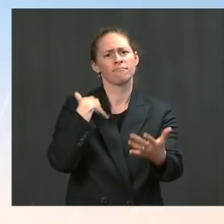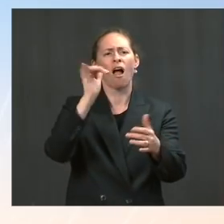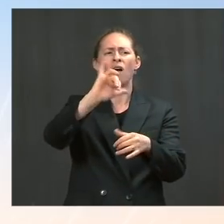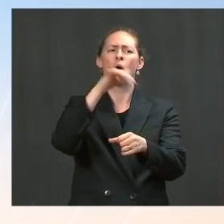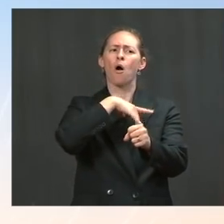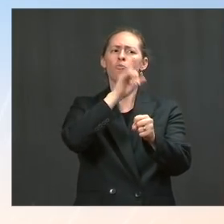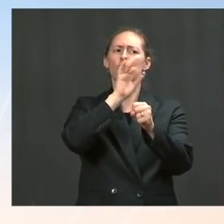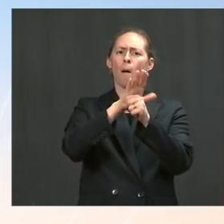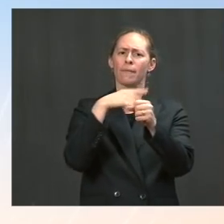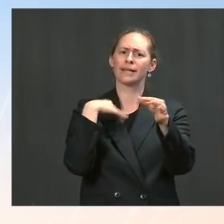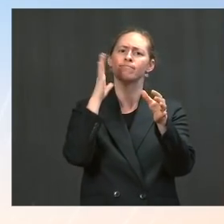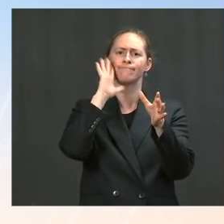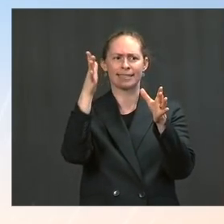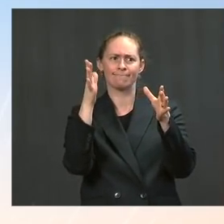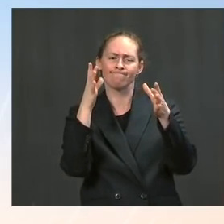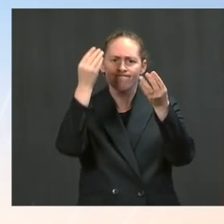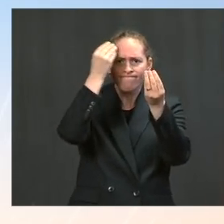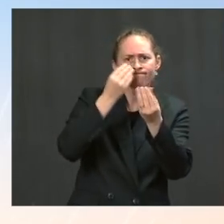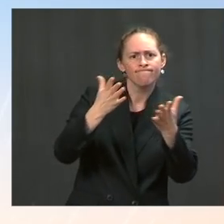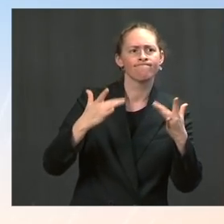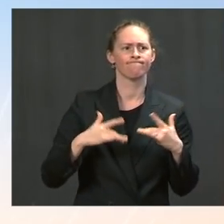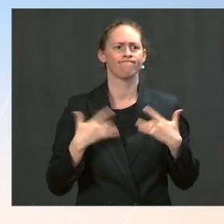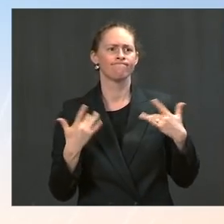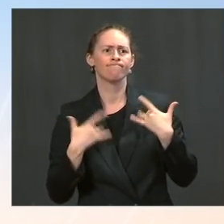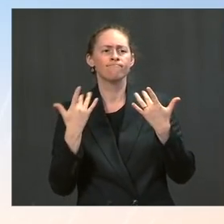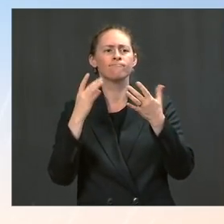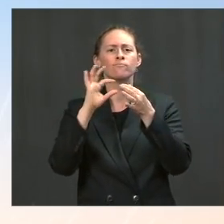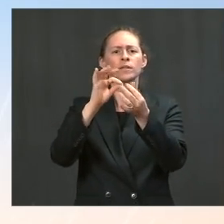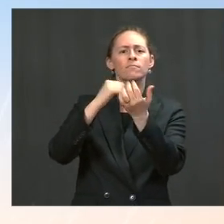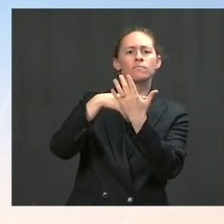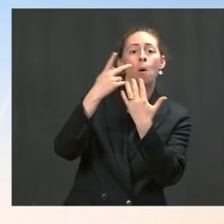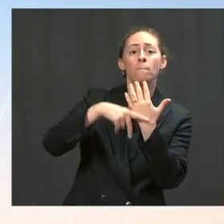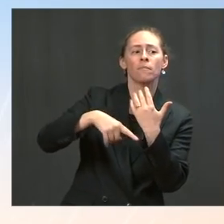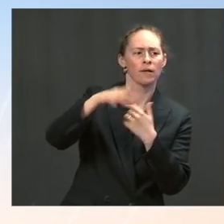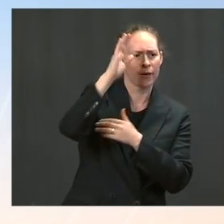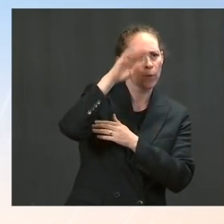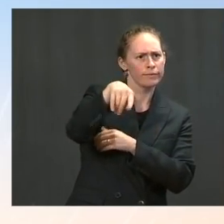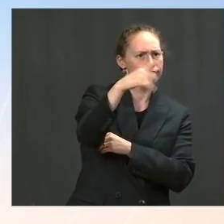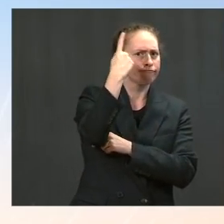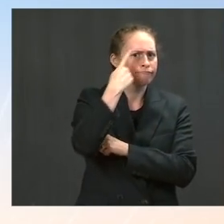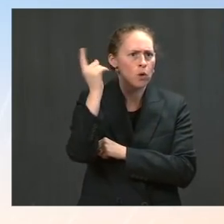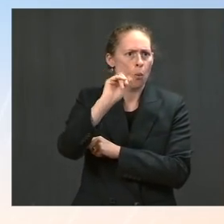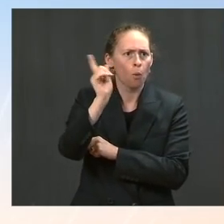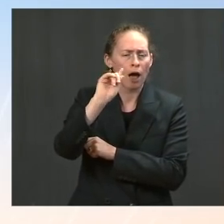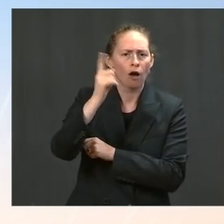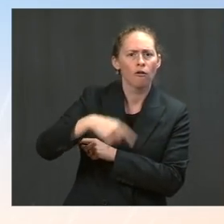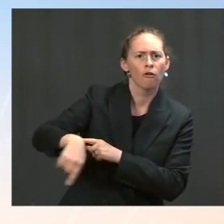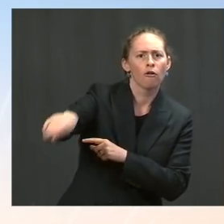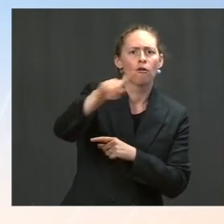we're taking to reach people, meet people where they are, as it relates to getting vaccinated. So, on Saturday,